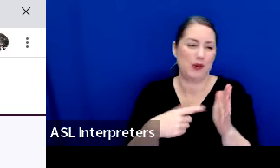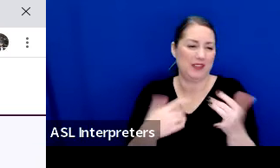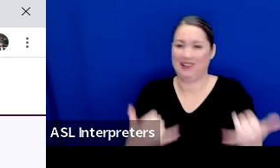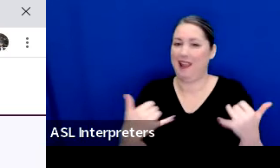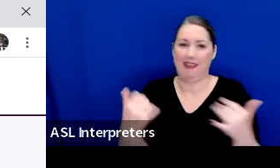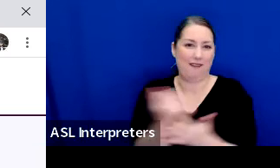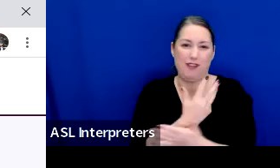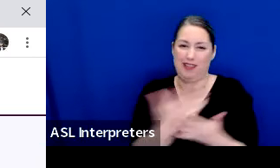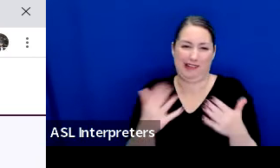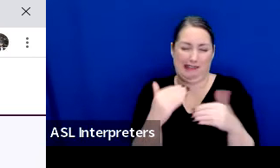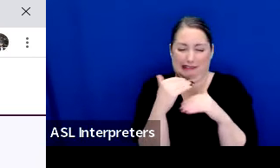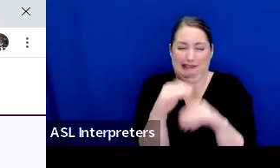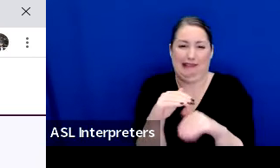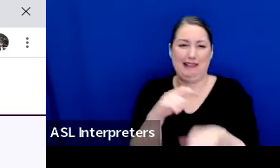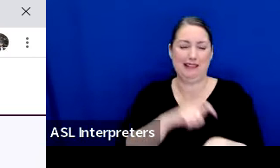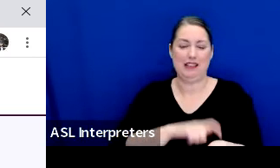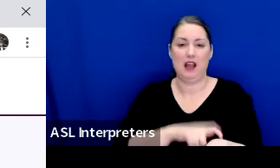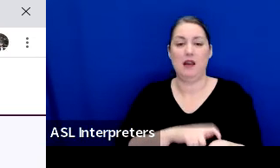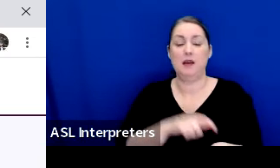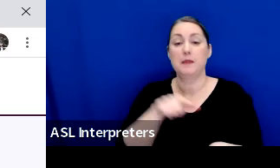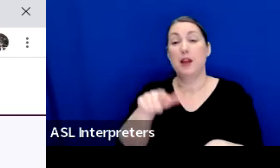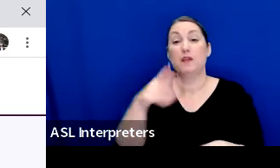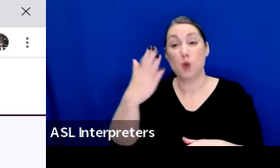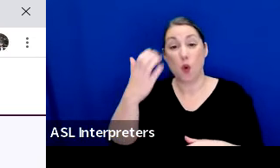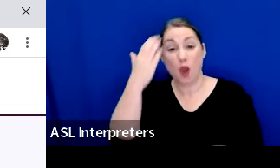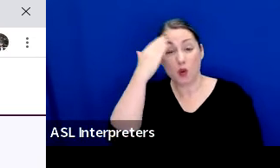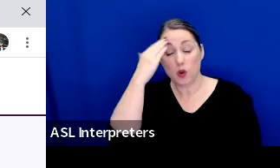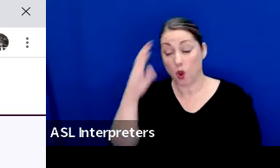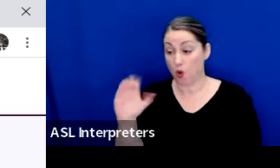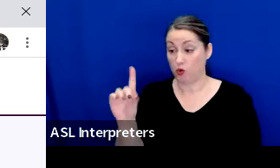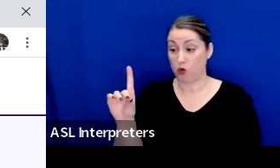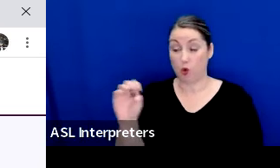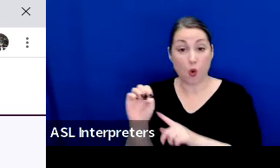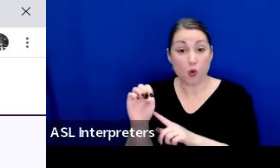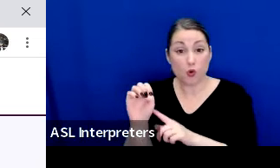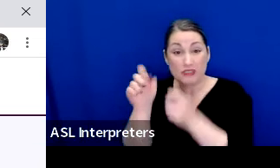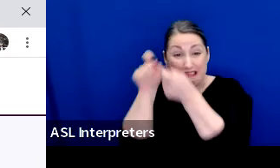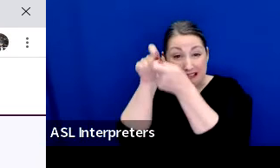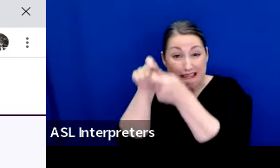I mean, unless you want to see the details of code and stuff like that, but I'm thinking that this group is